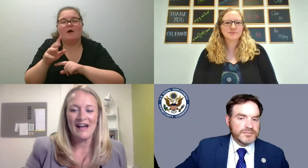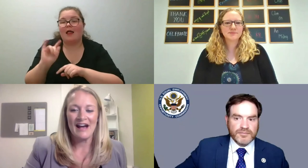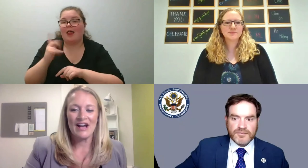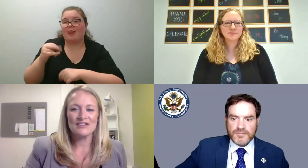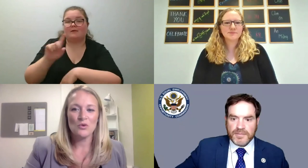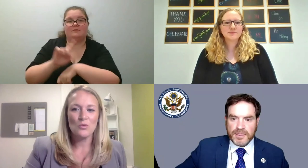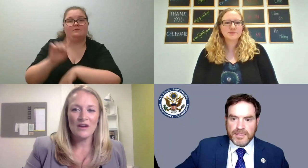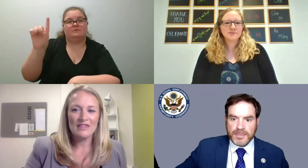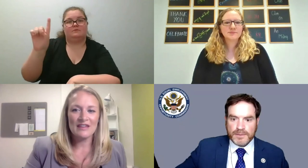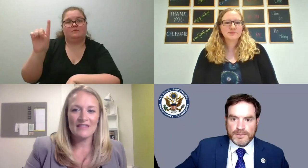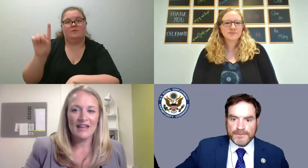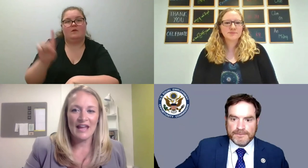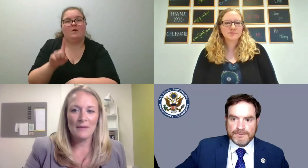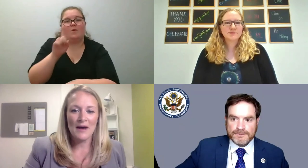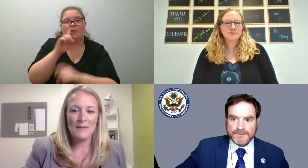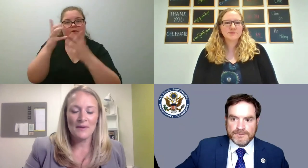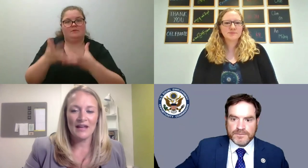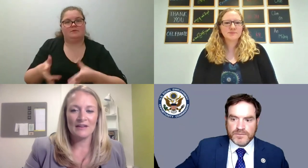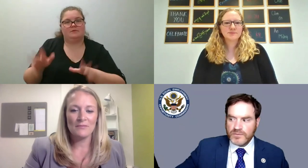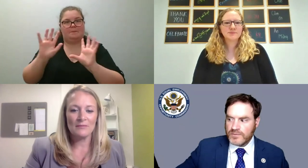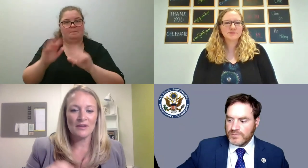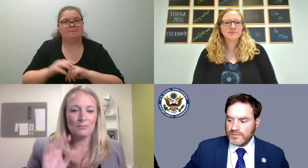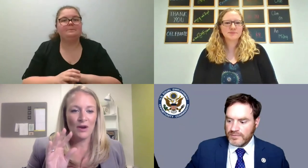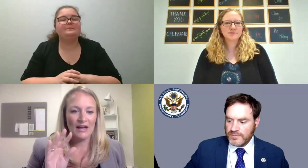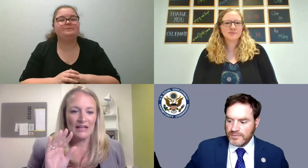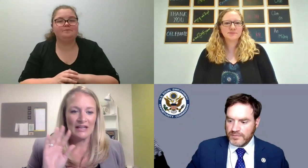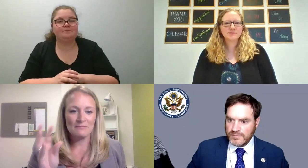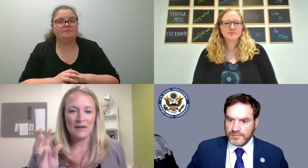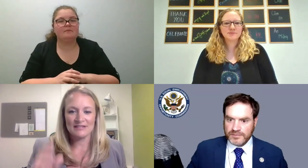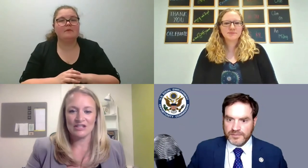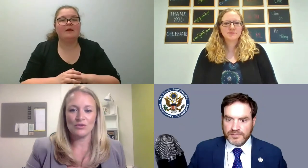So one thing that came up and maybe Brien and Betsy,